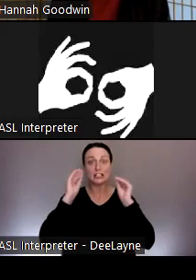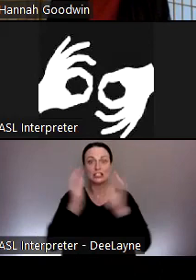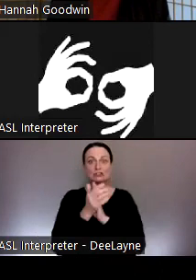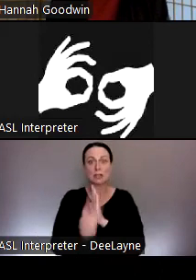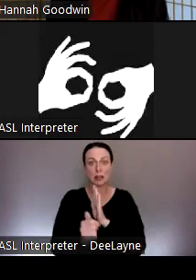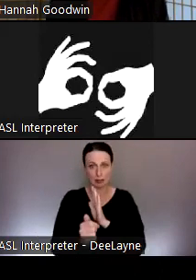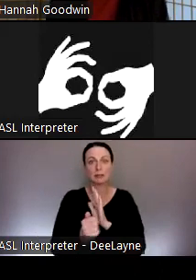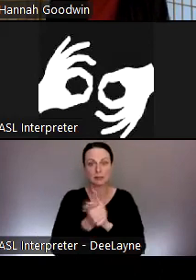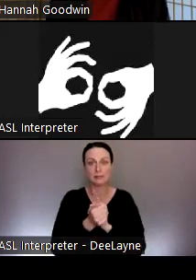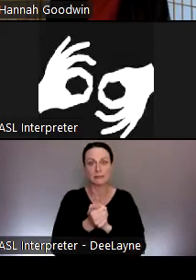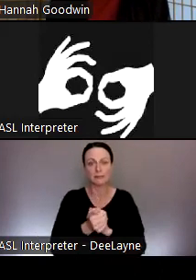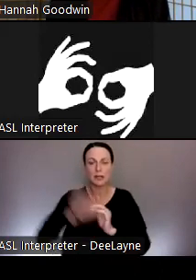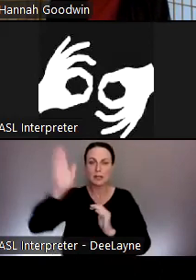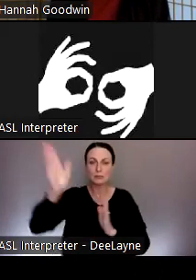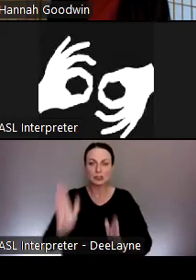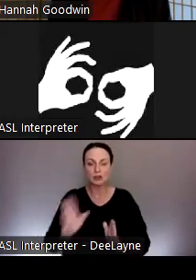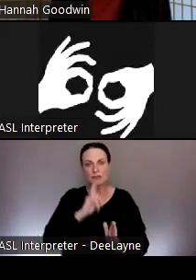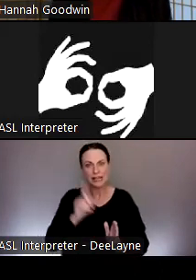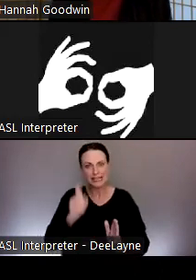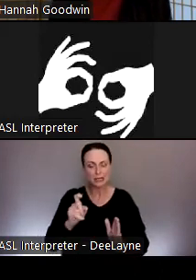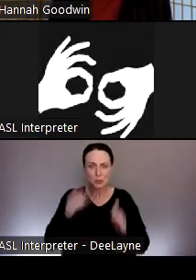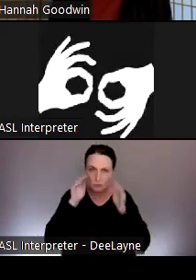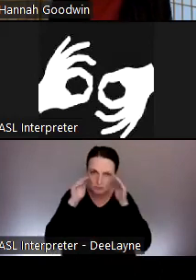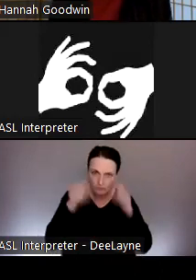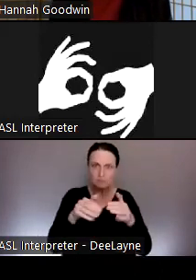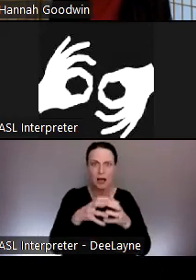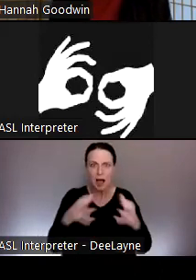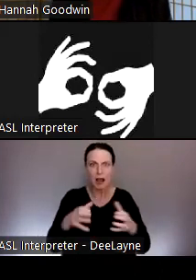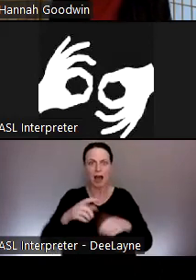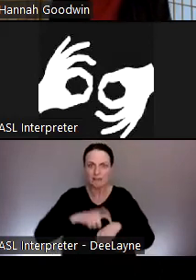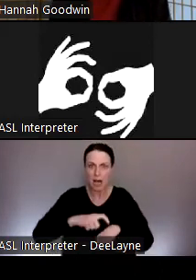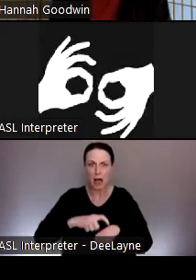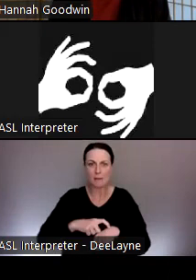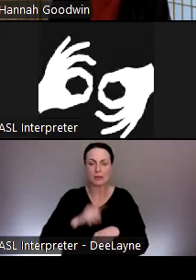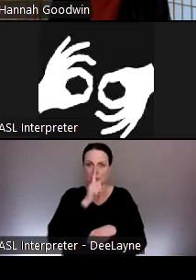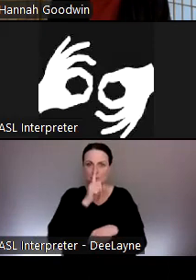So presenters really need to devote a significant amount of session time to activities,